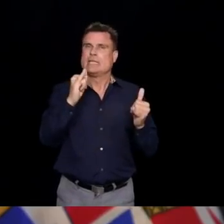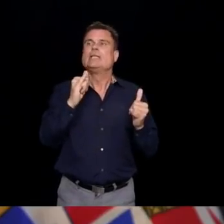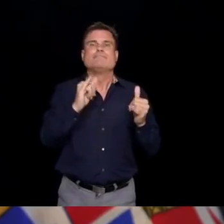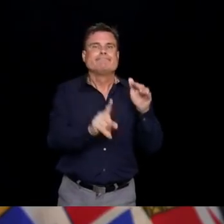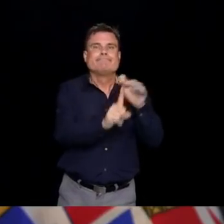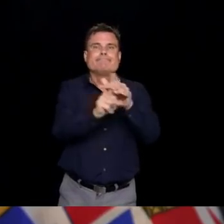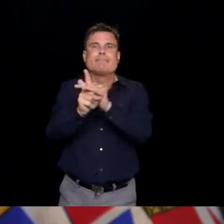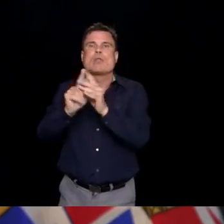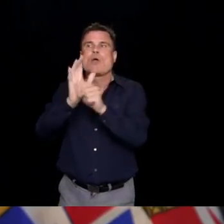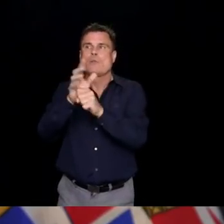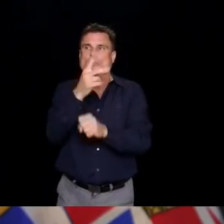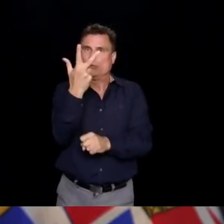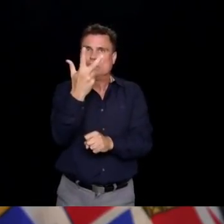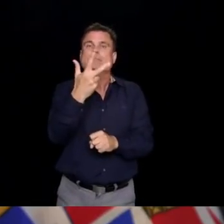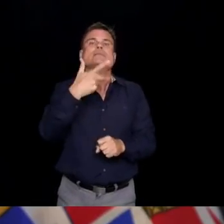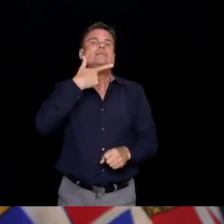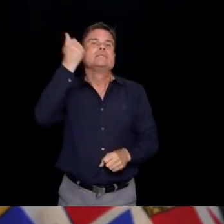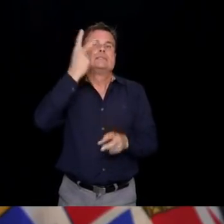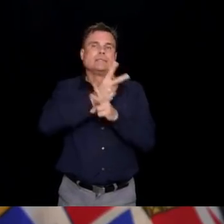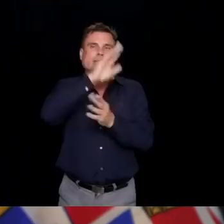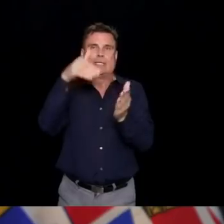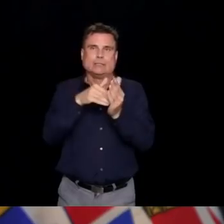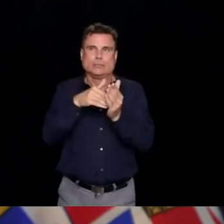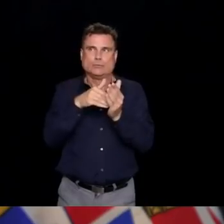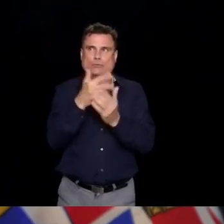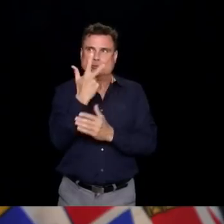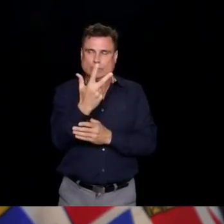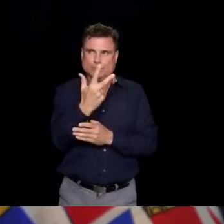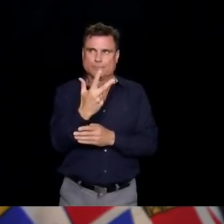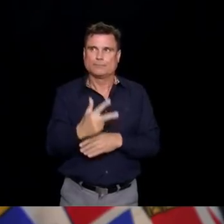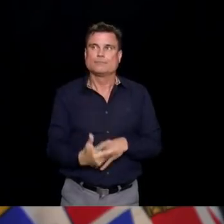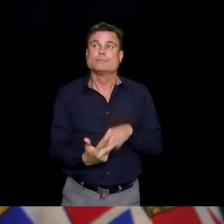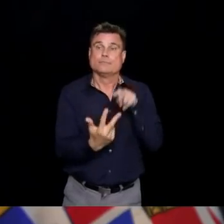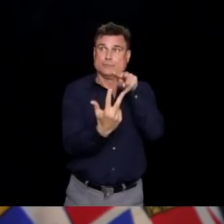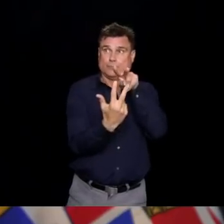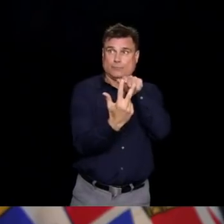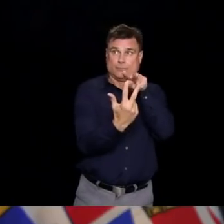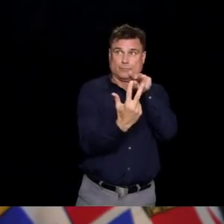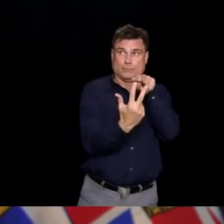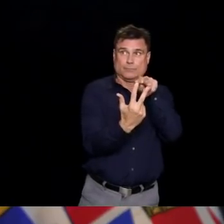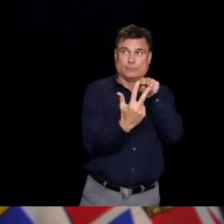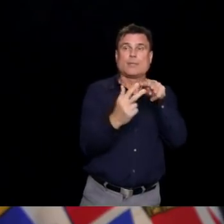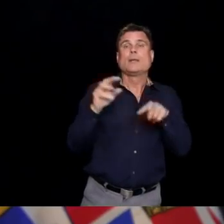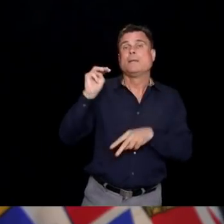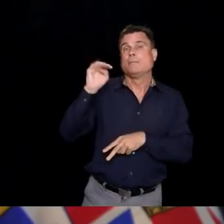and two in acute care. That is that